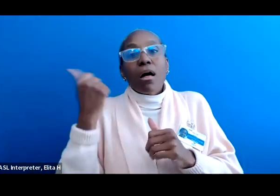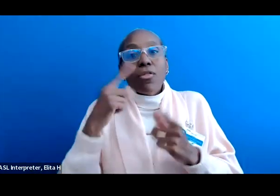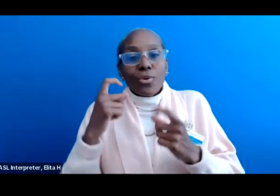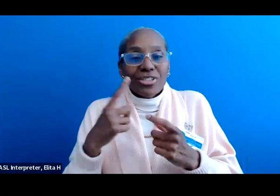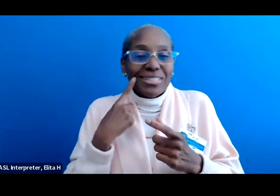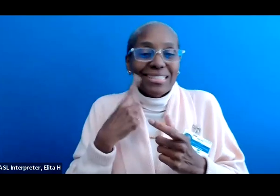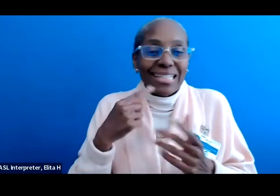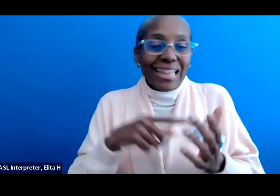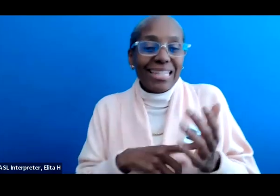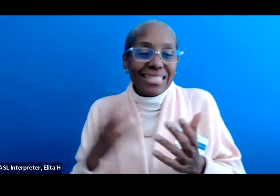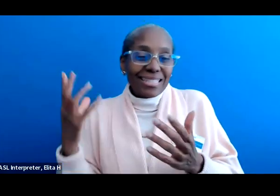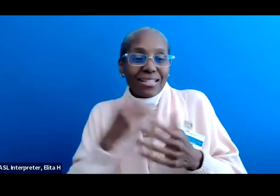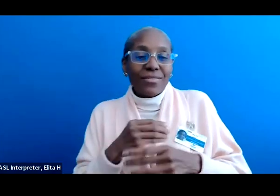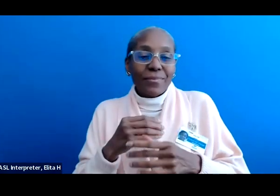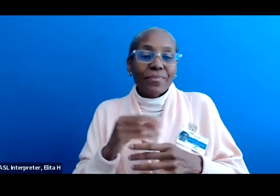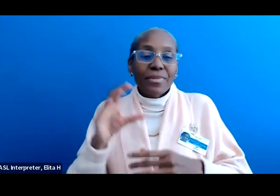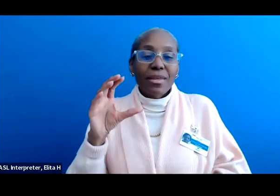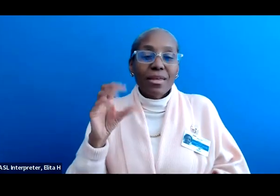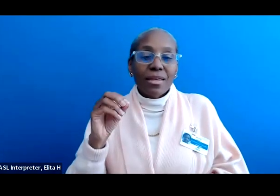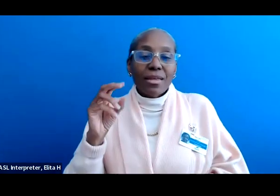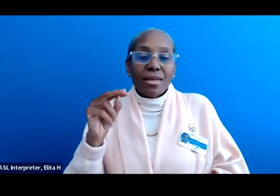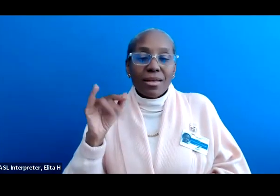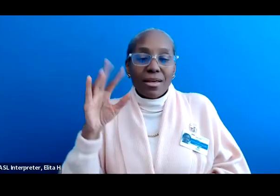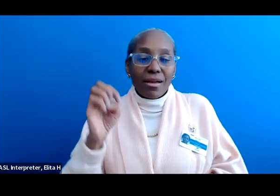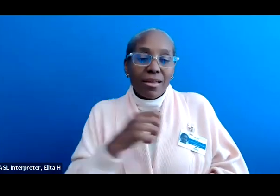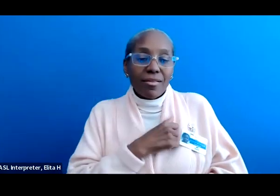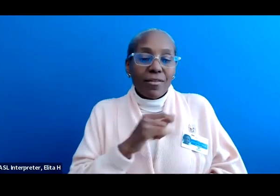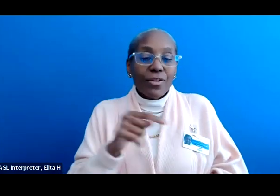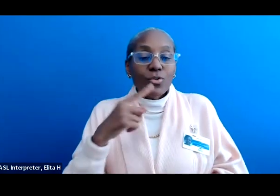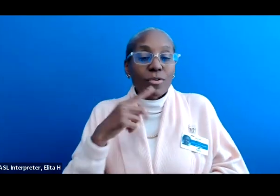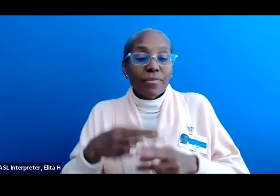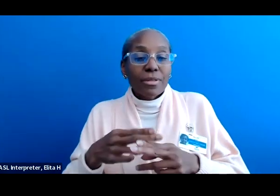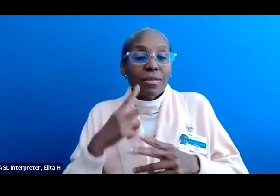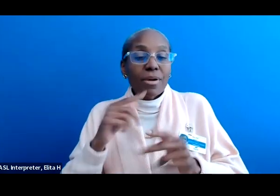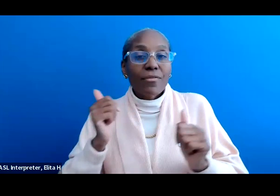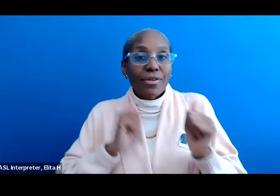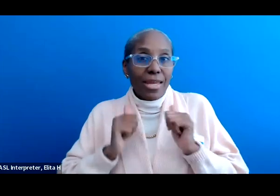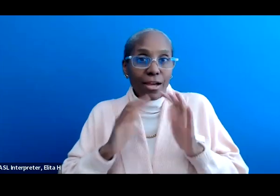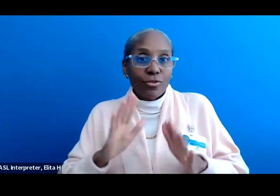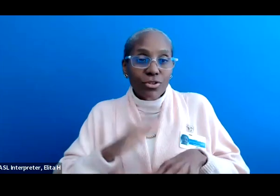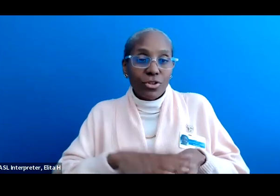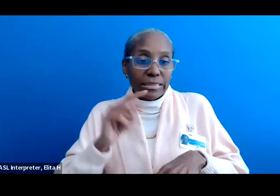This is lovely. Connie. I love it. You have a name of an actress on TV. Okay.